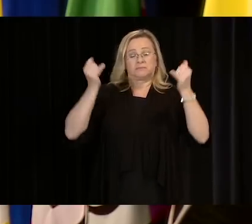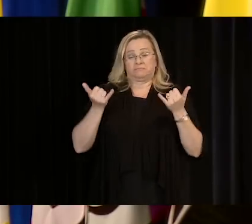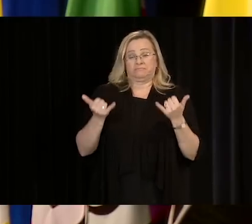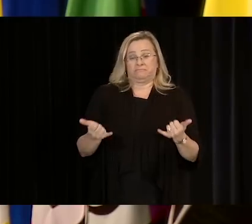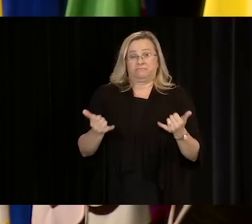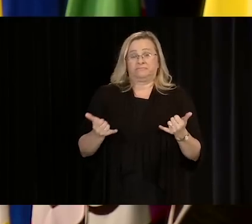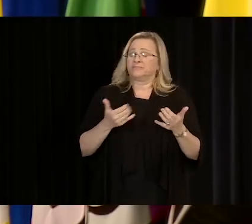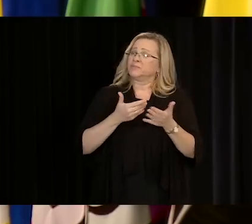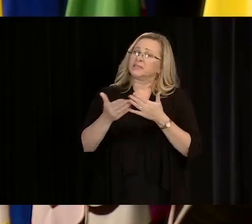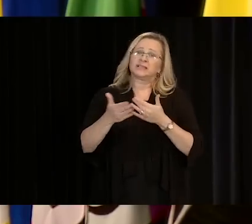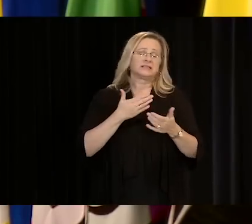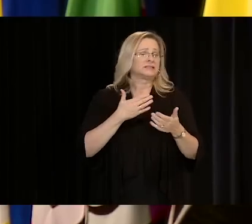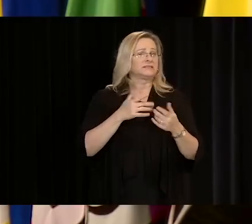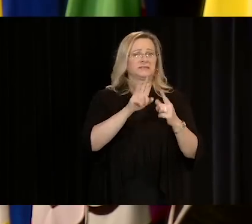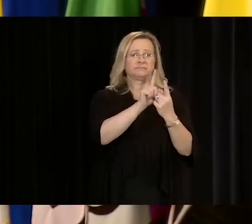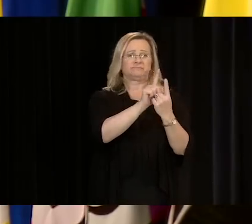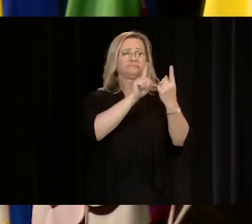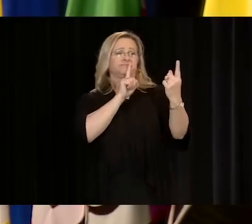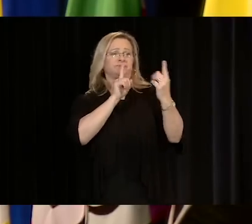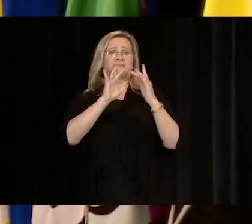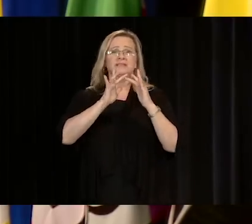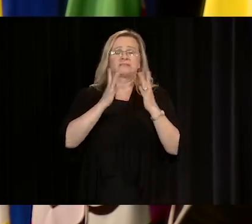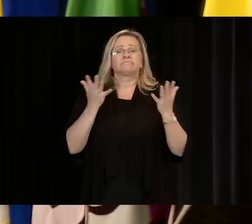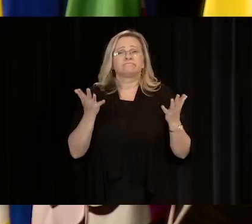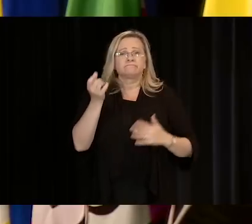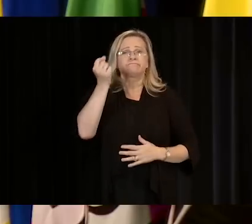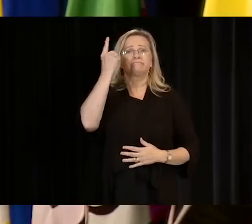PLEASE KNOW THAT I AM CELEBRATING WITH YOU.